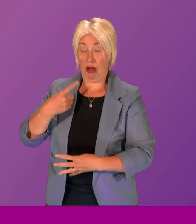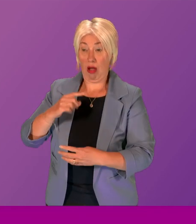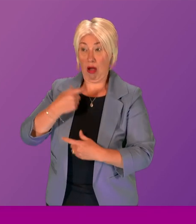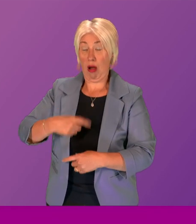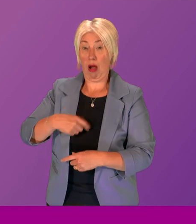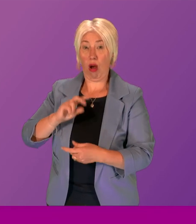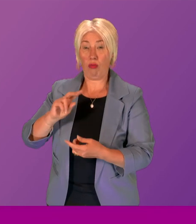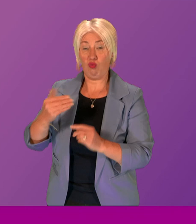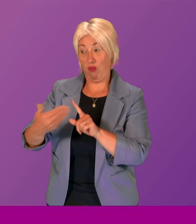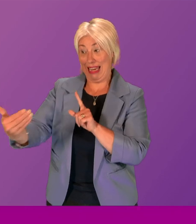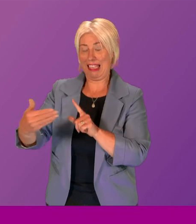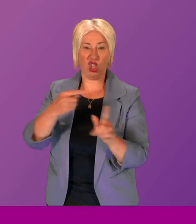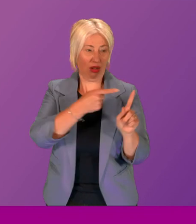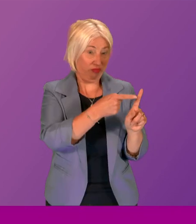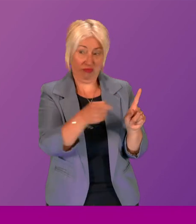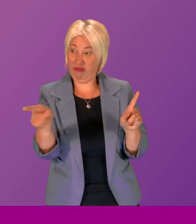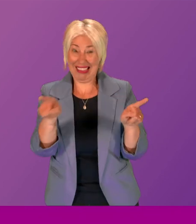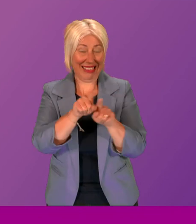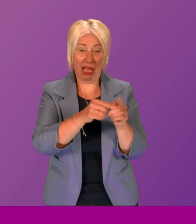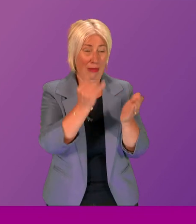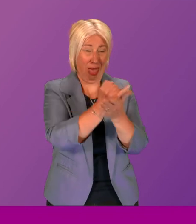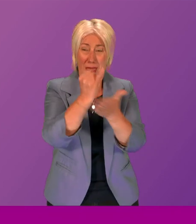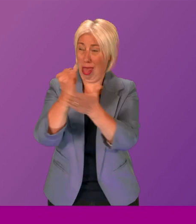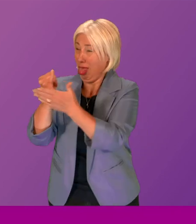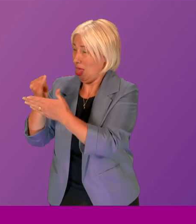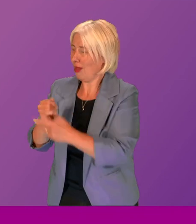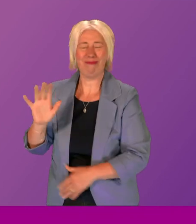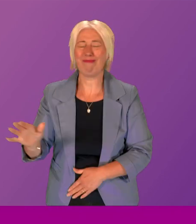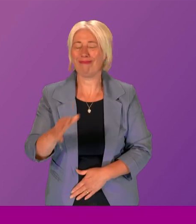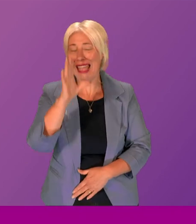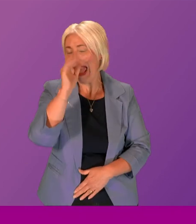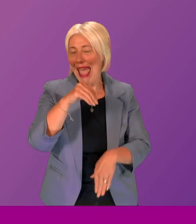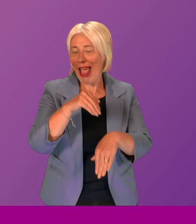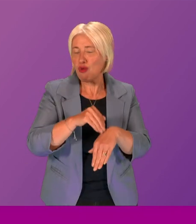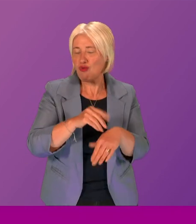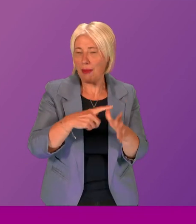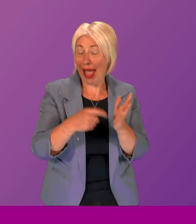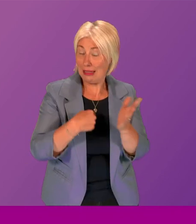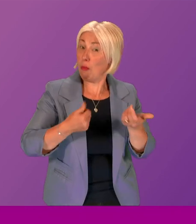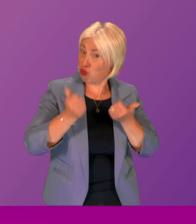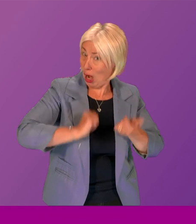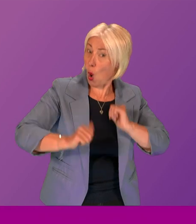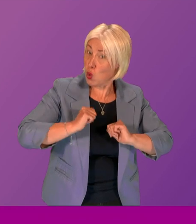Not only am I proud of the Hate Crime and Public Order Act 2021; the entire Parliament should